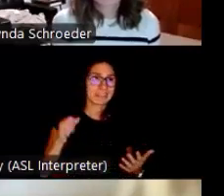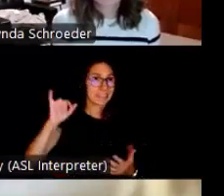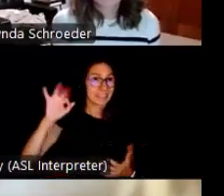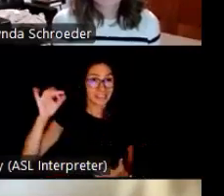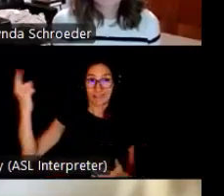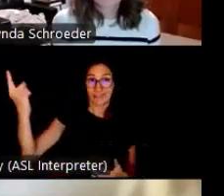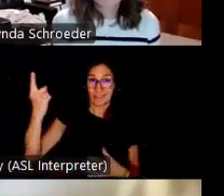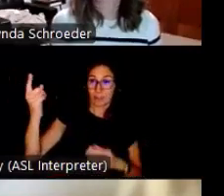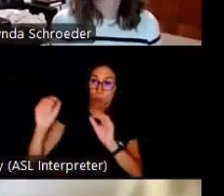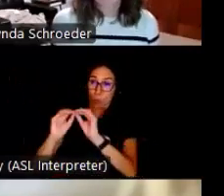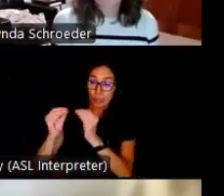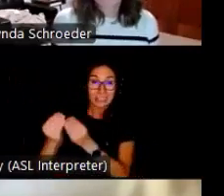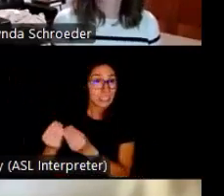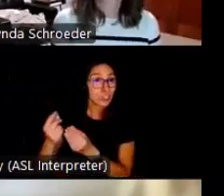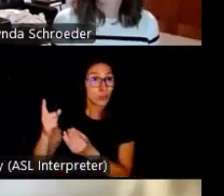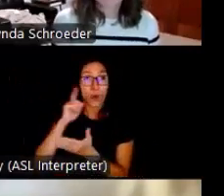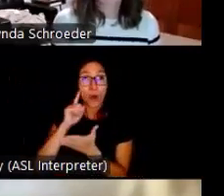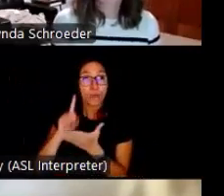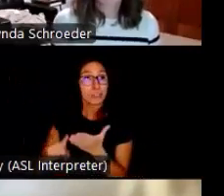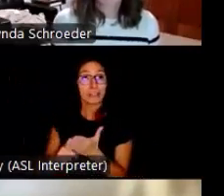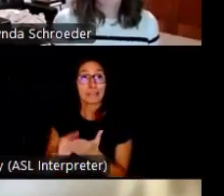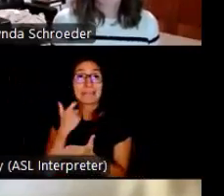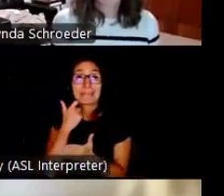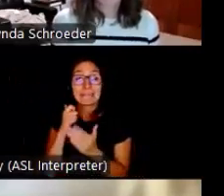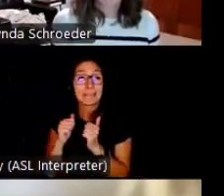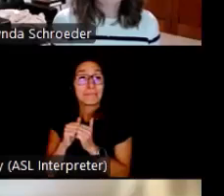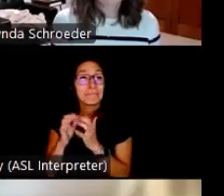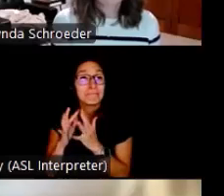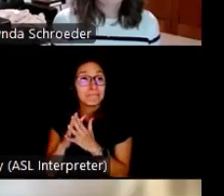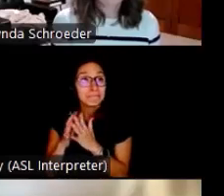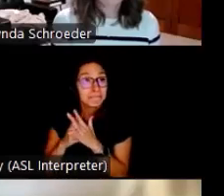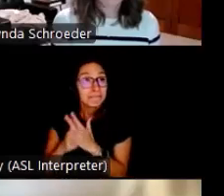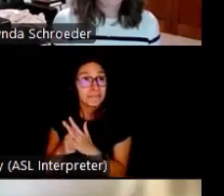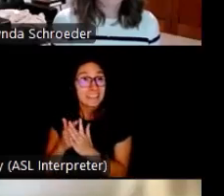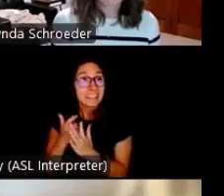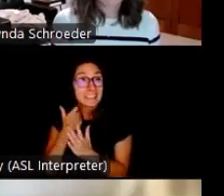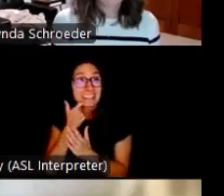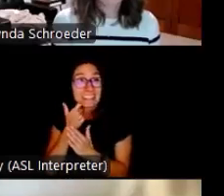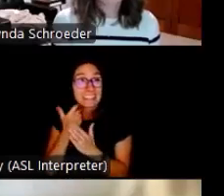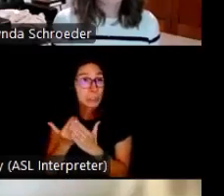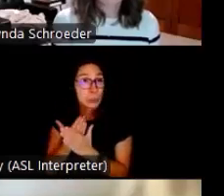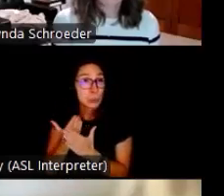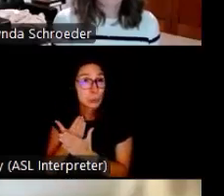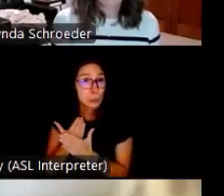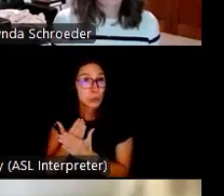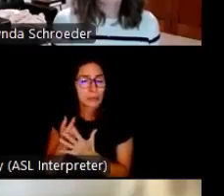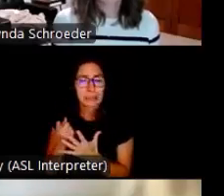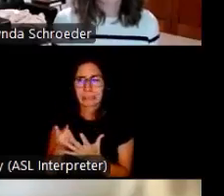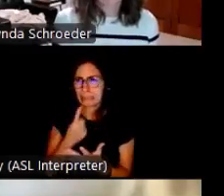starting out, what are some pitfalls or barriers